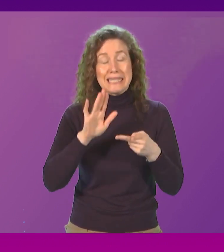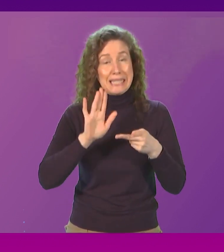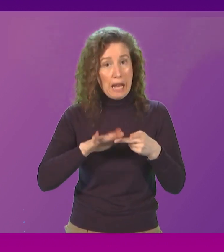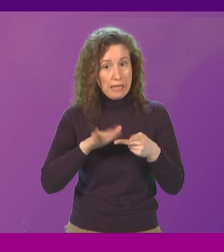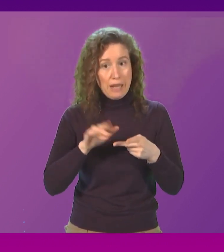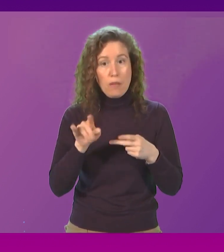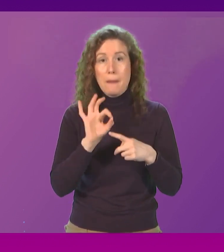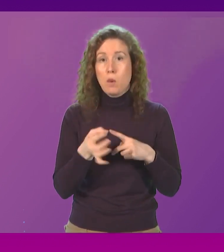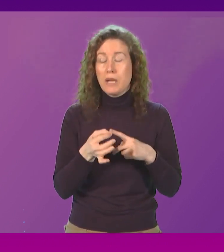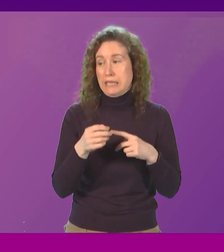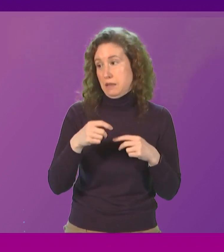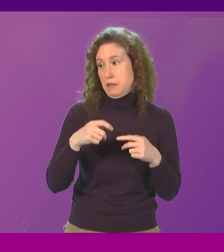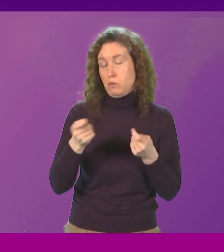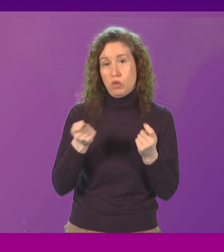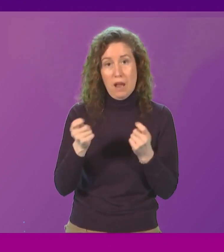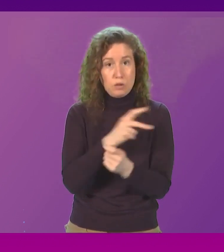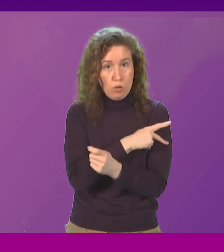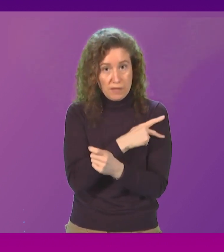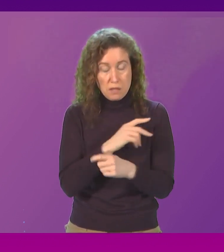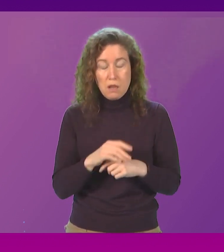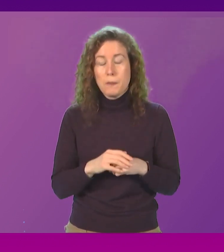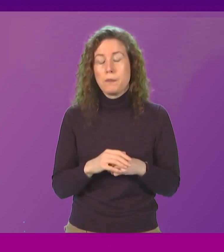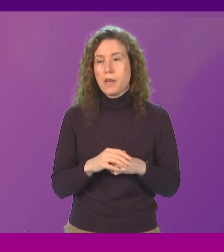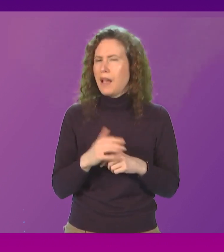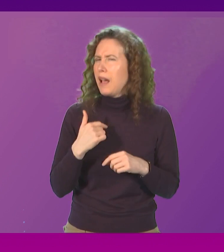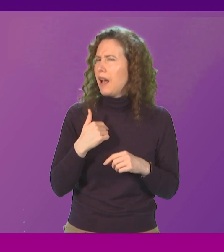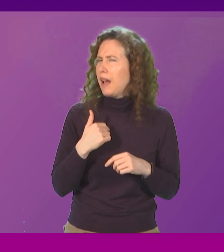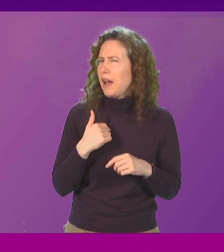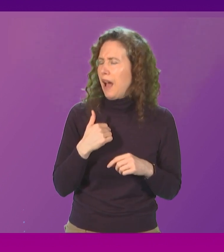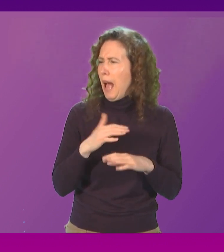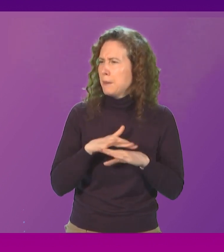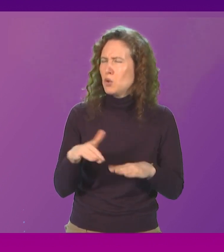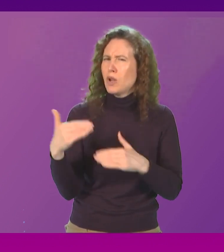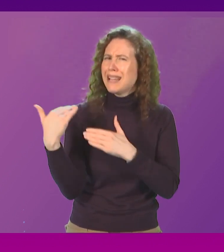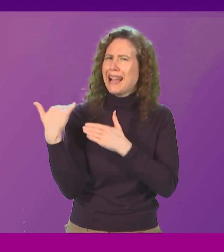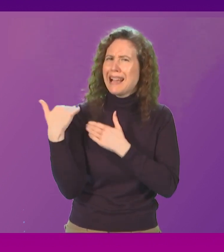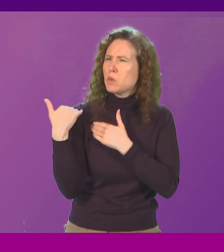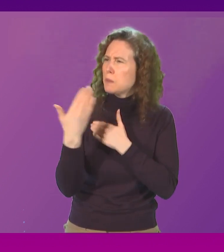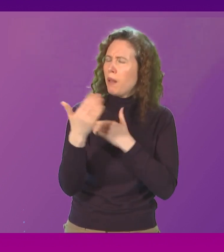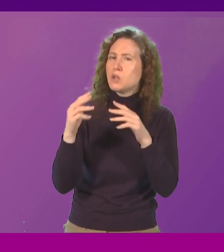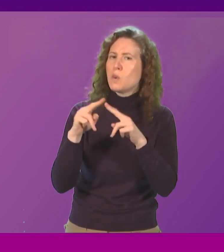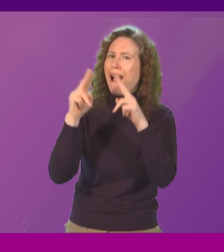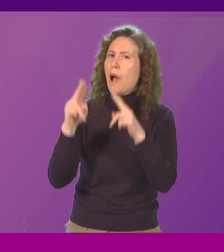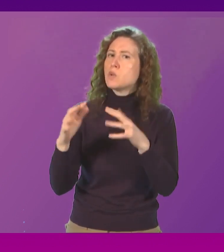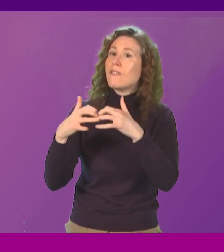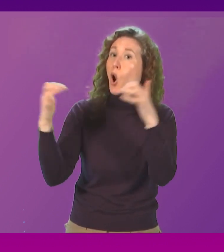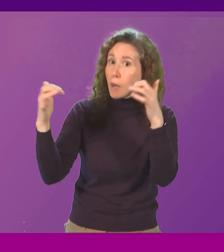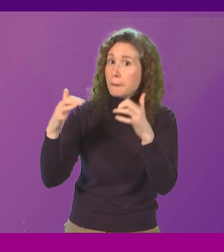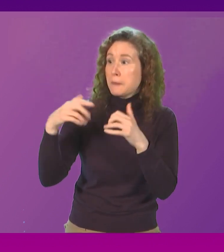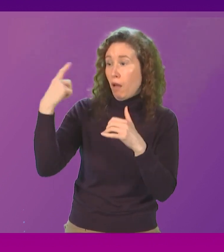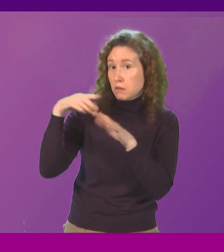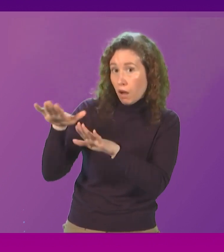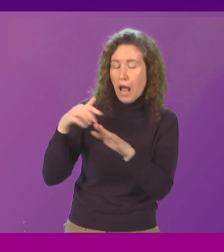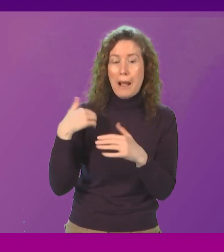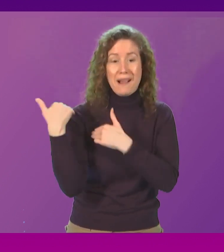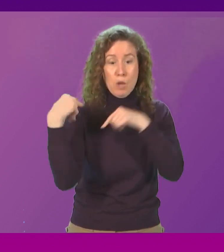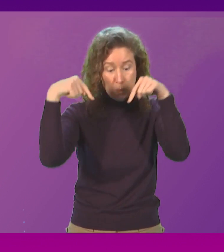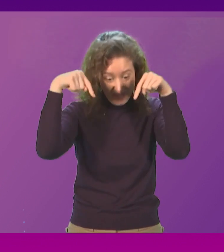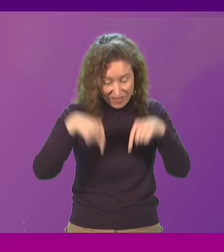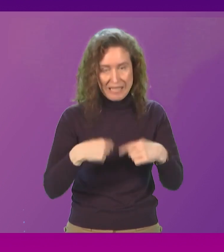On that point, I am not accountable to the House of Commons; I am accountable to the